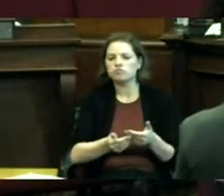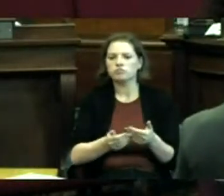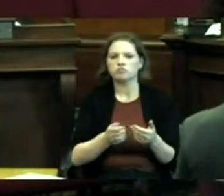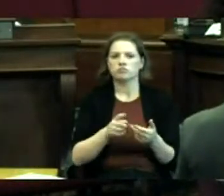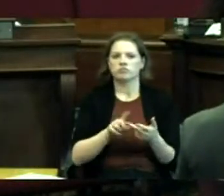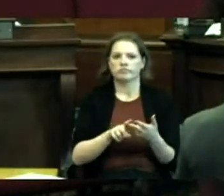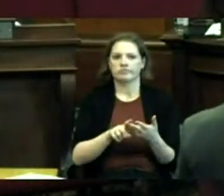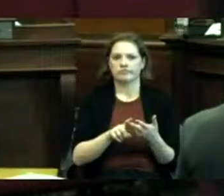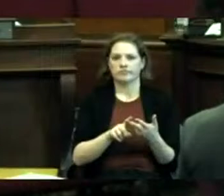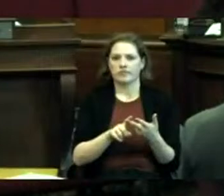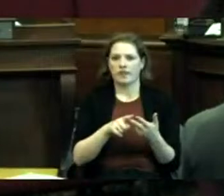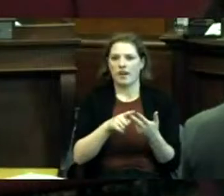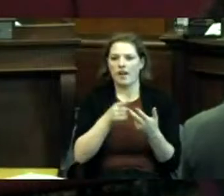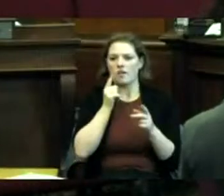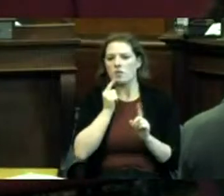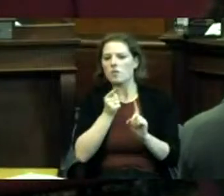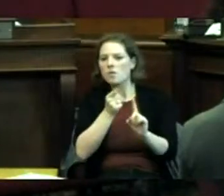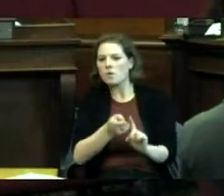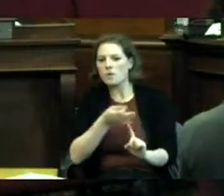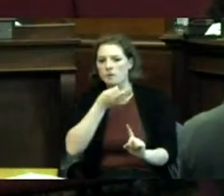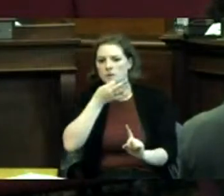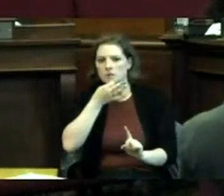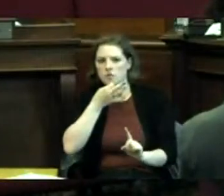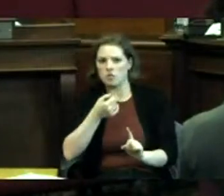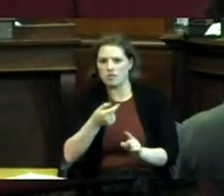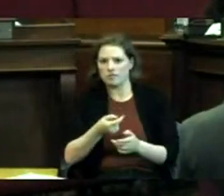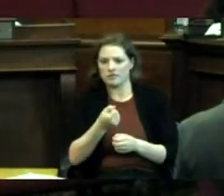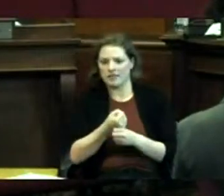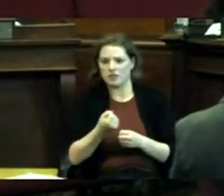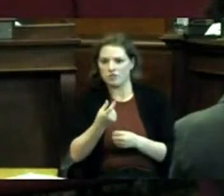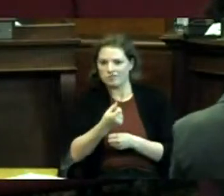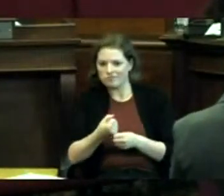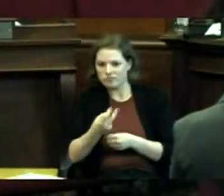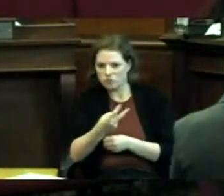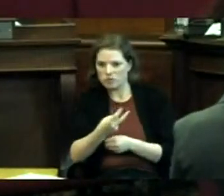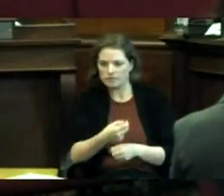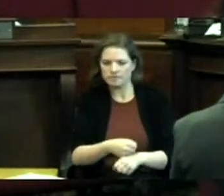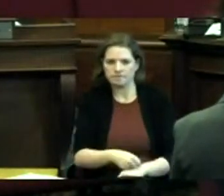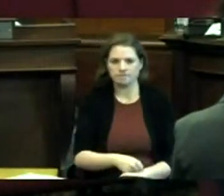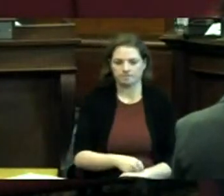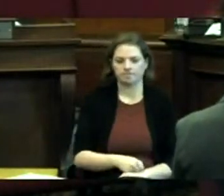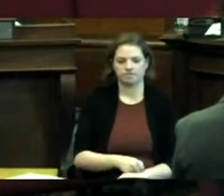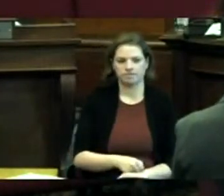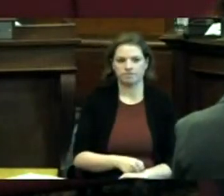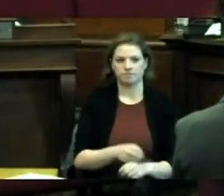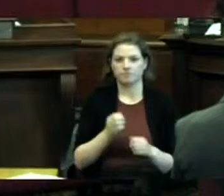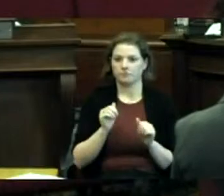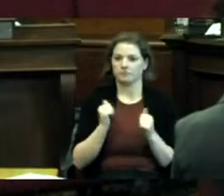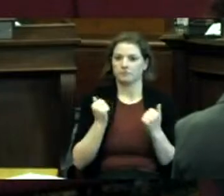what it is, where we're at in the process and where we where